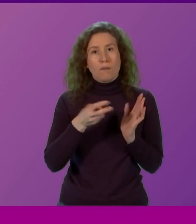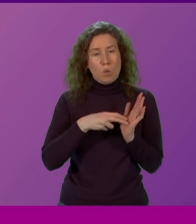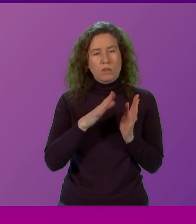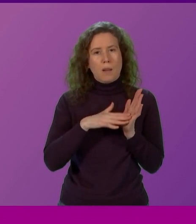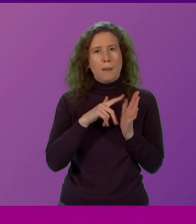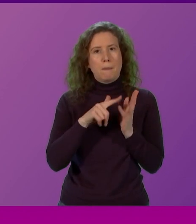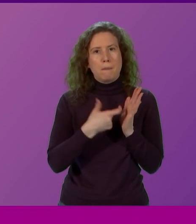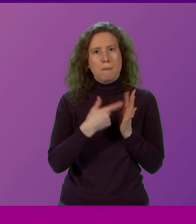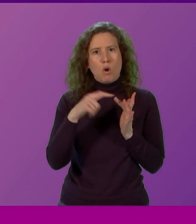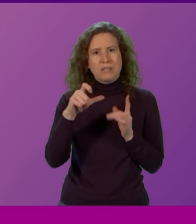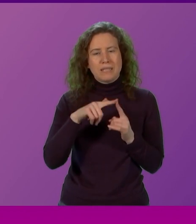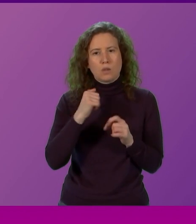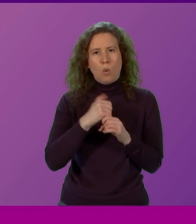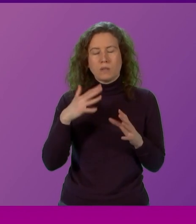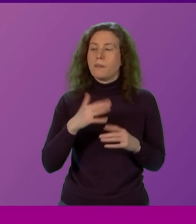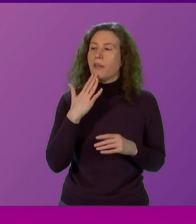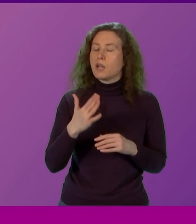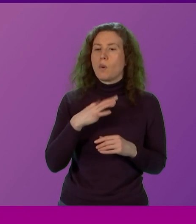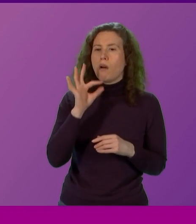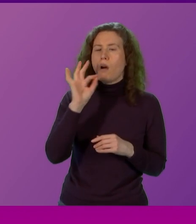On a point of order, Presiding Officer. I seek your guidance.